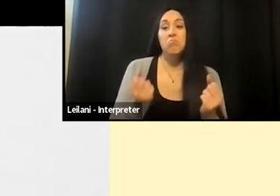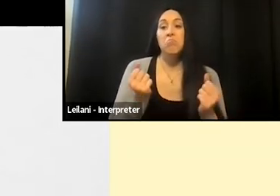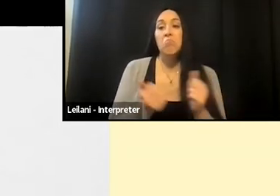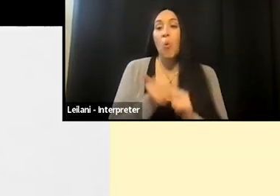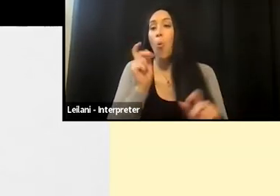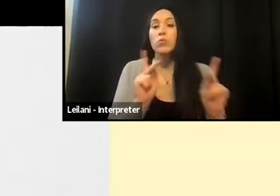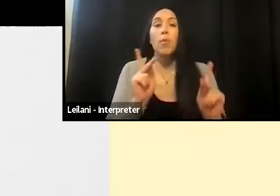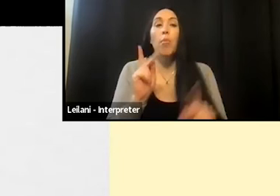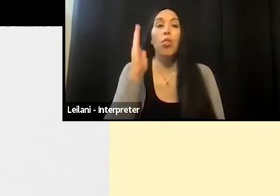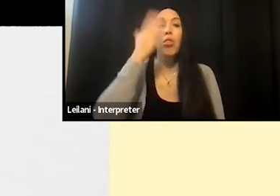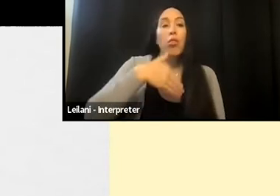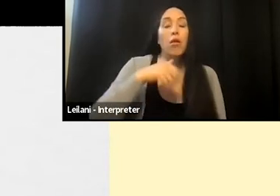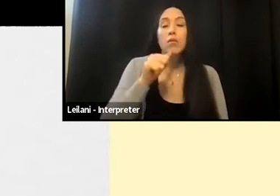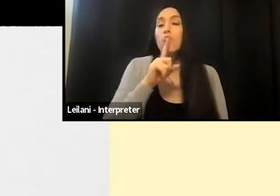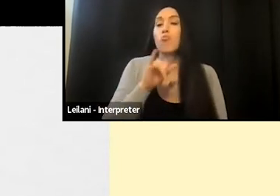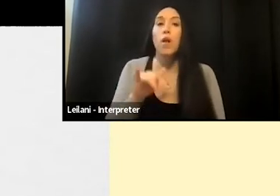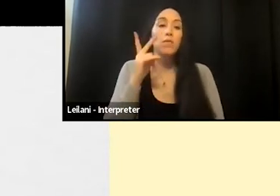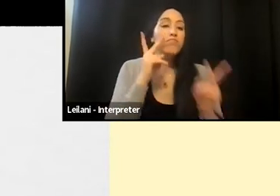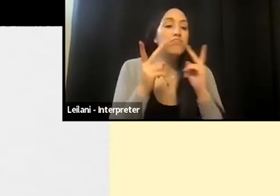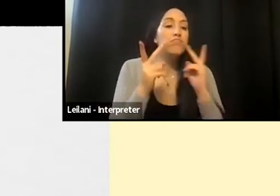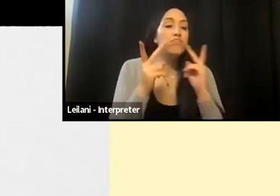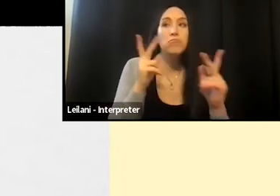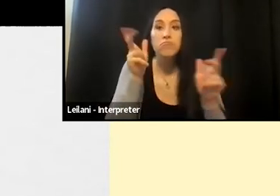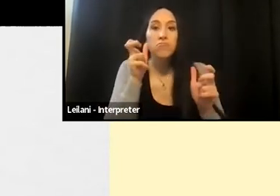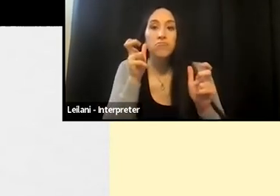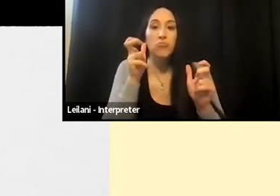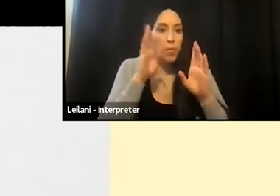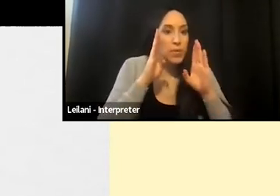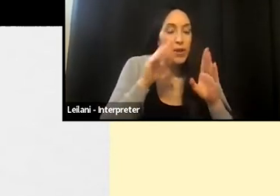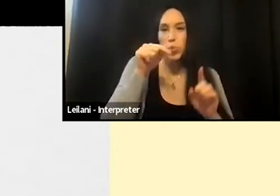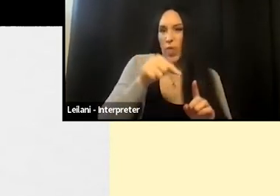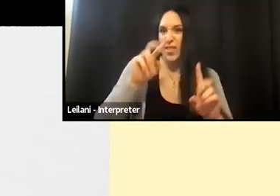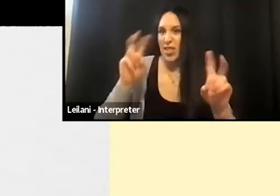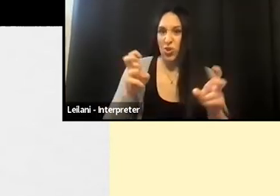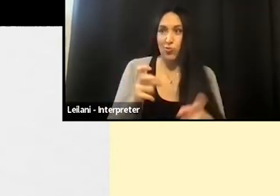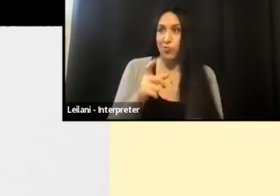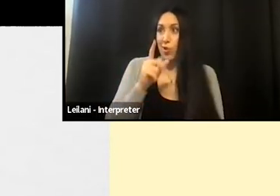This isn't really getting the news reports that we believe it deserves in terms of the connection